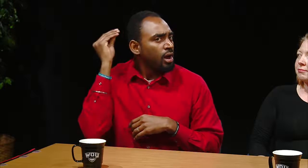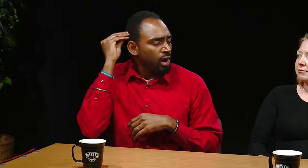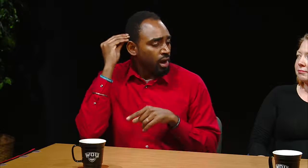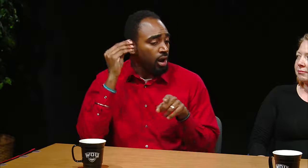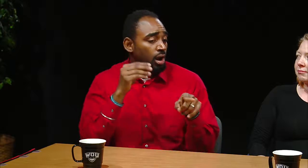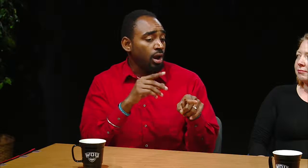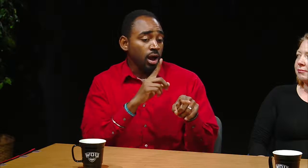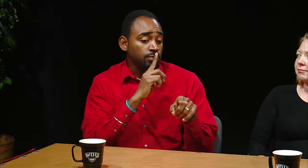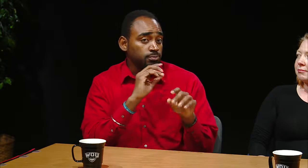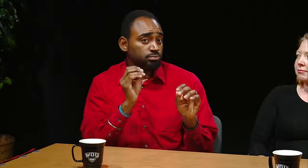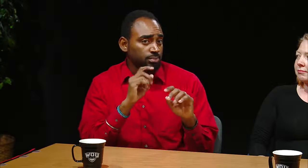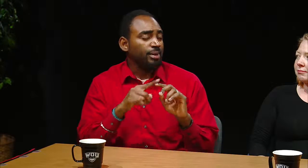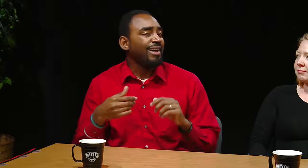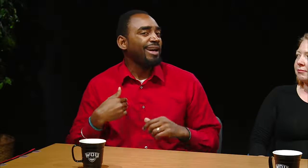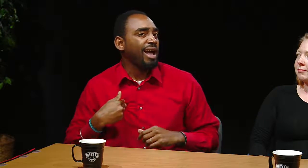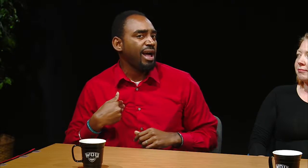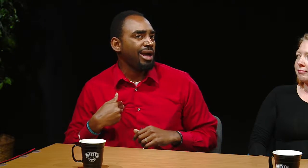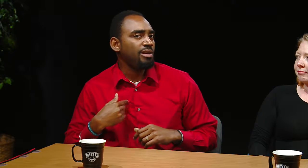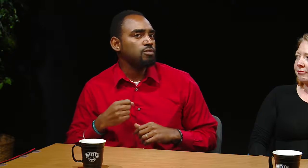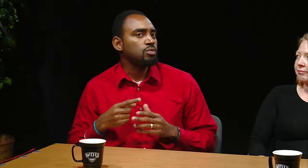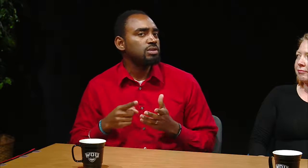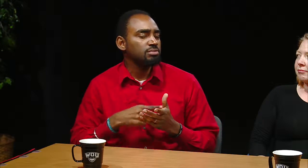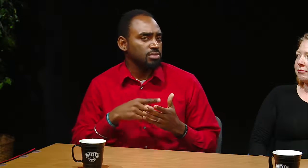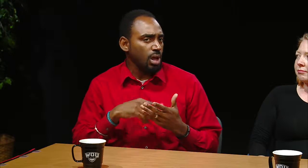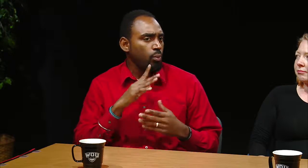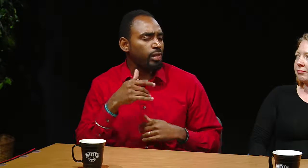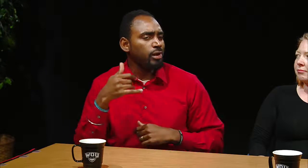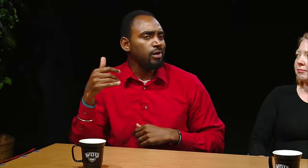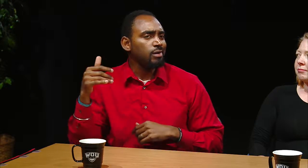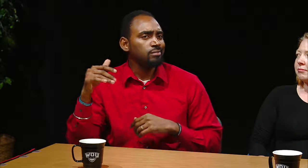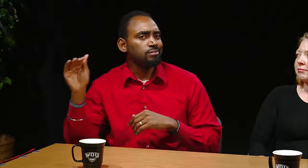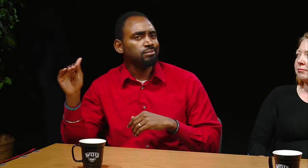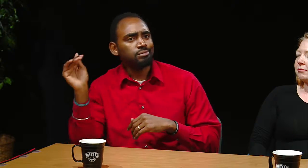and so we had to make a film basically to send out to adoption agencies